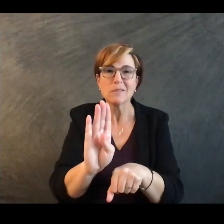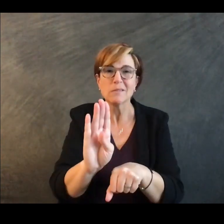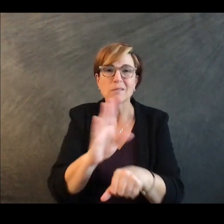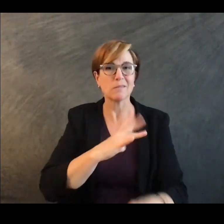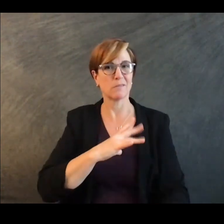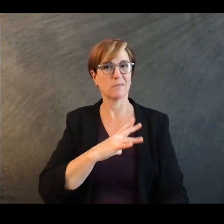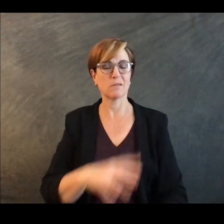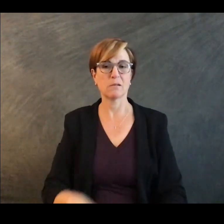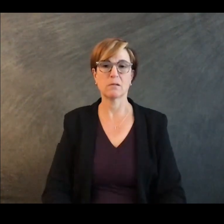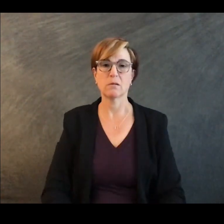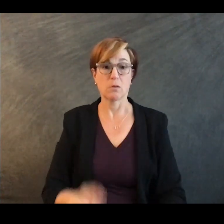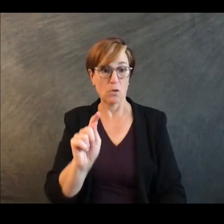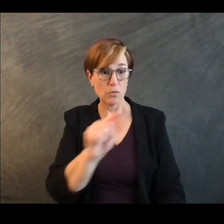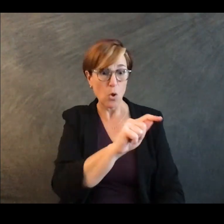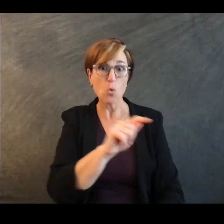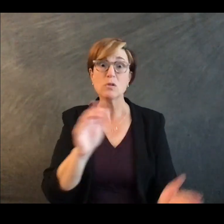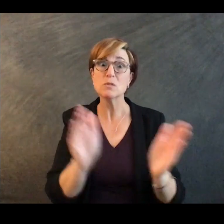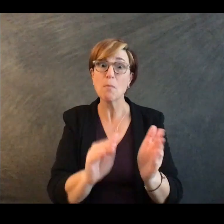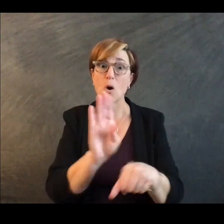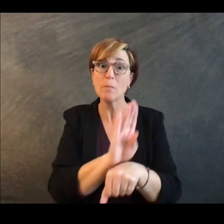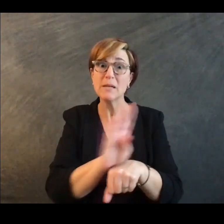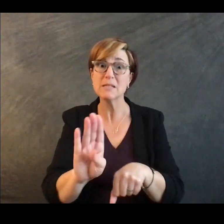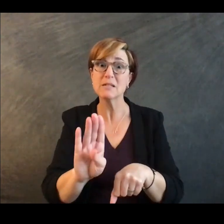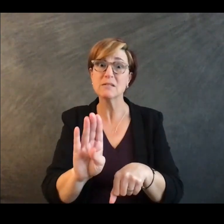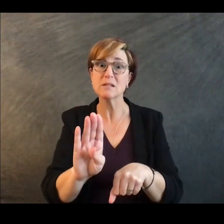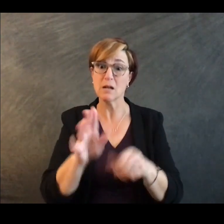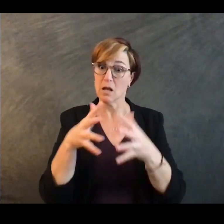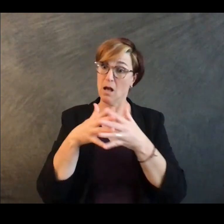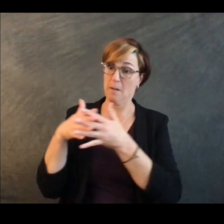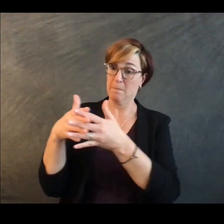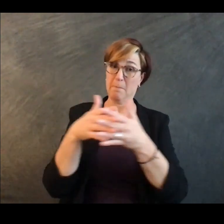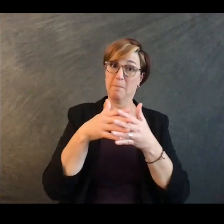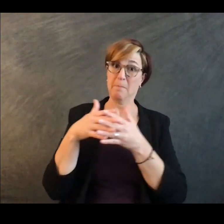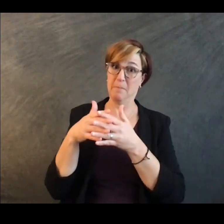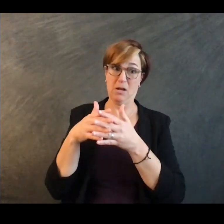small business is 50% of our economic strength people don't realize when you